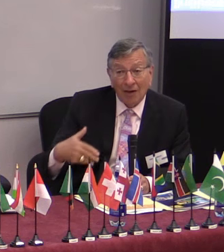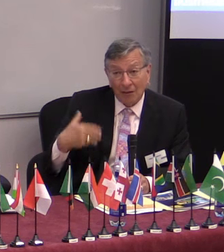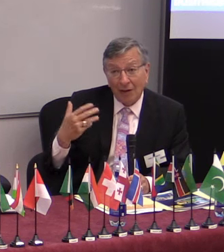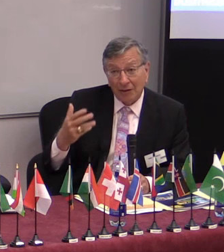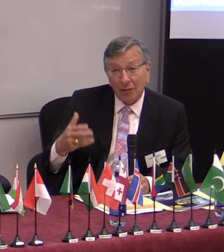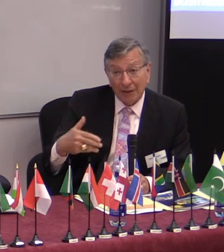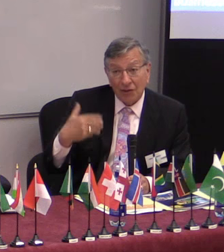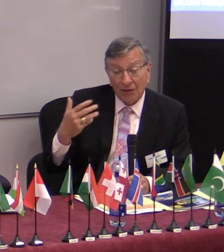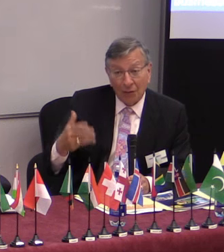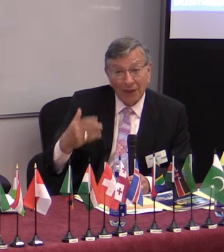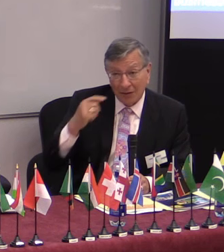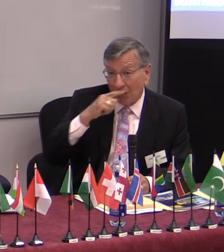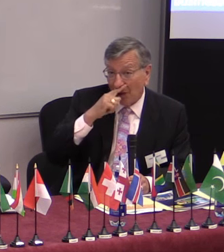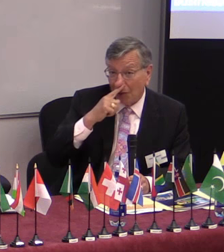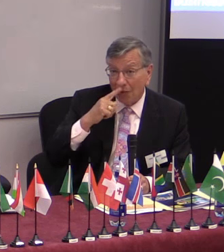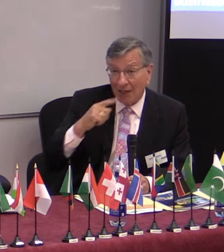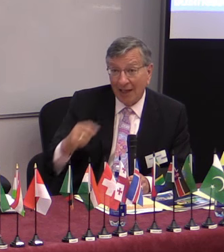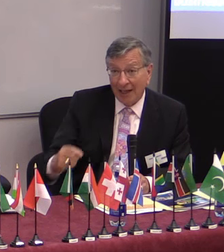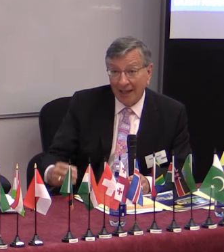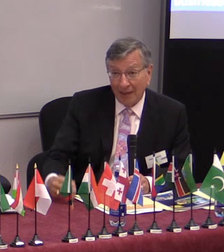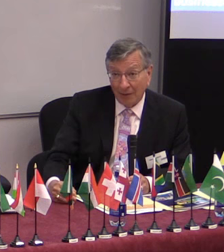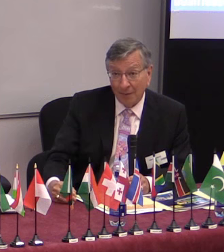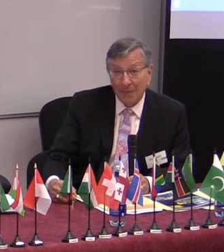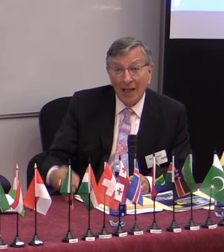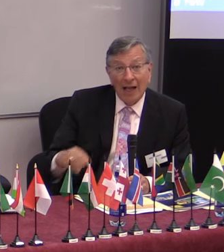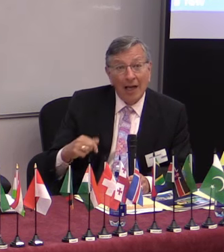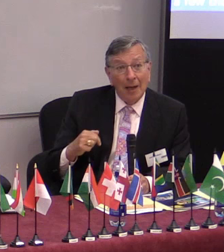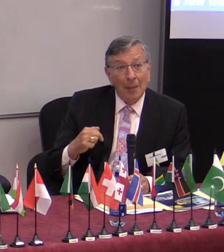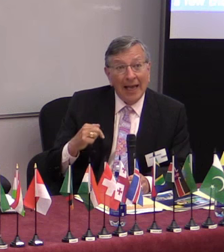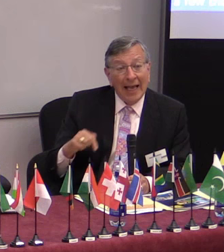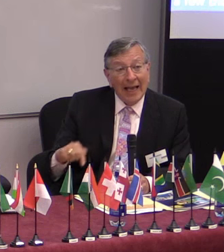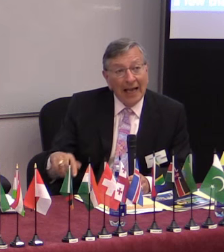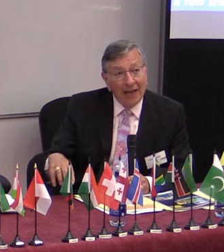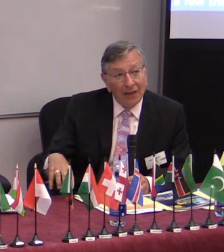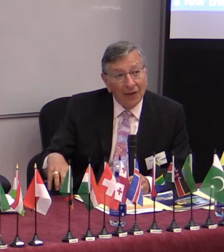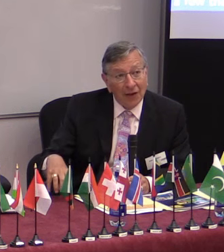there are literally just a few thousand lawsuits a year.